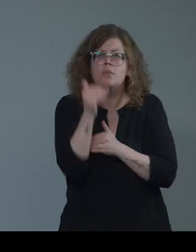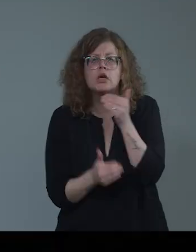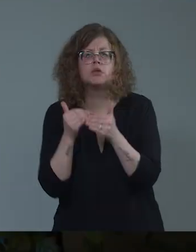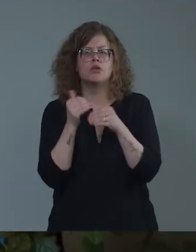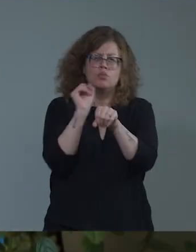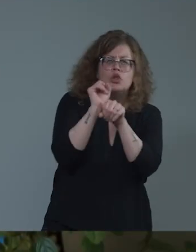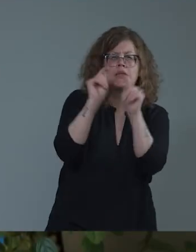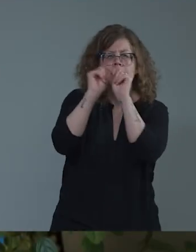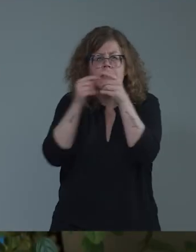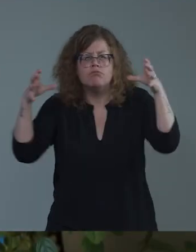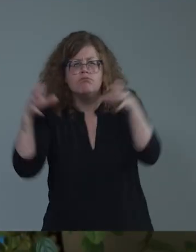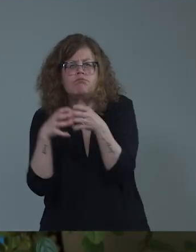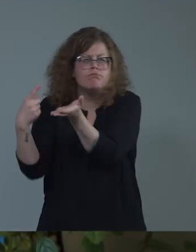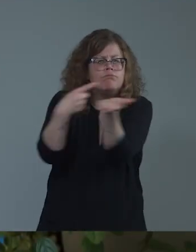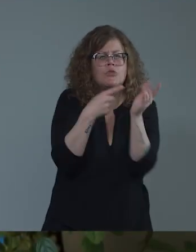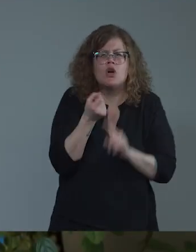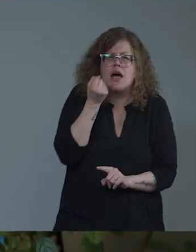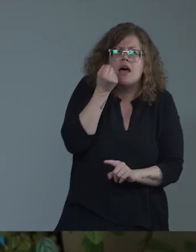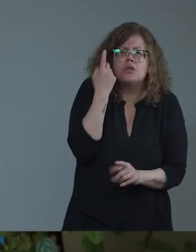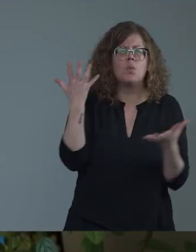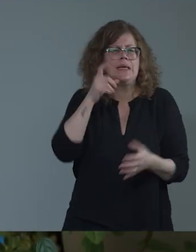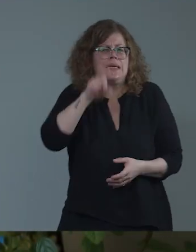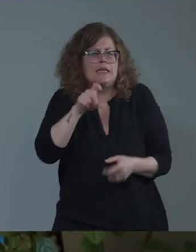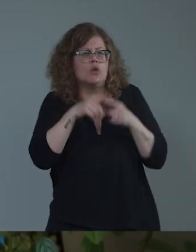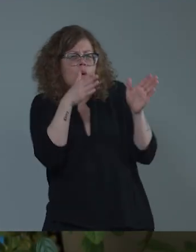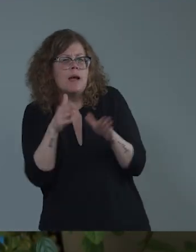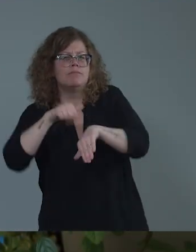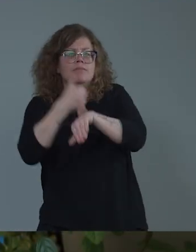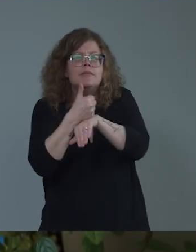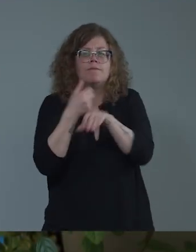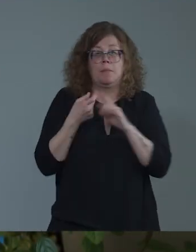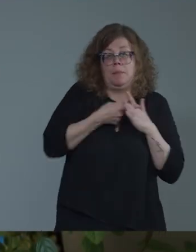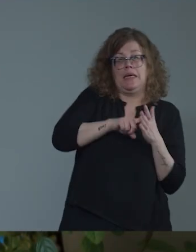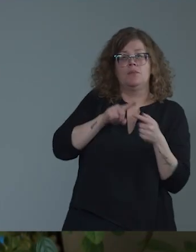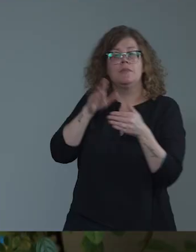I would like artists to think about their intentions for how long they would like their